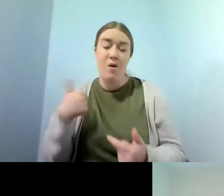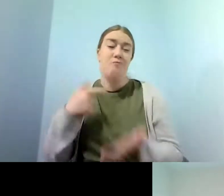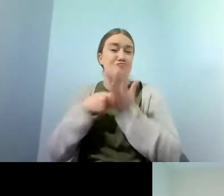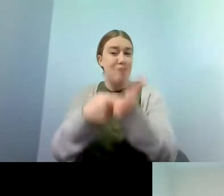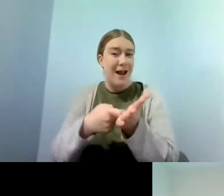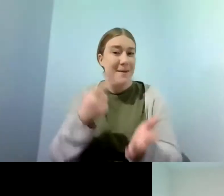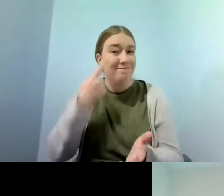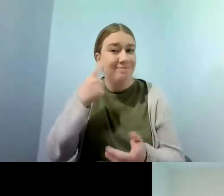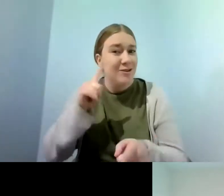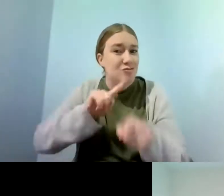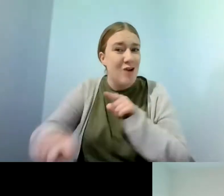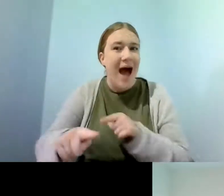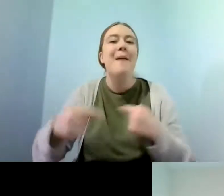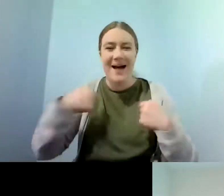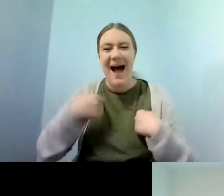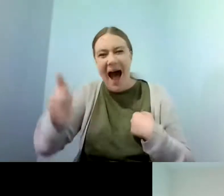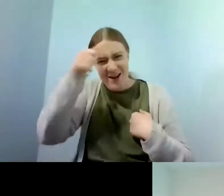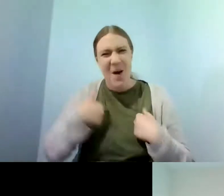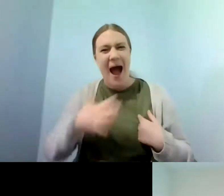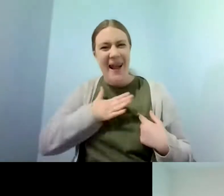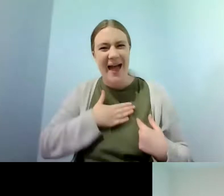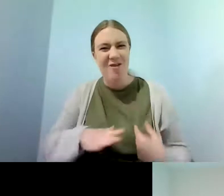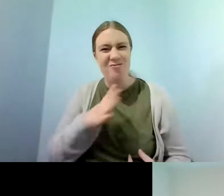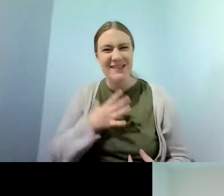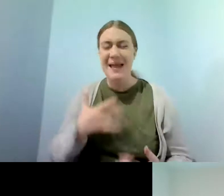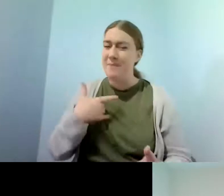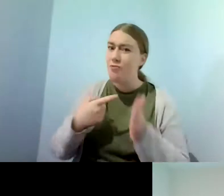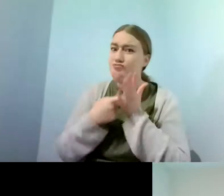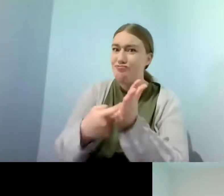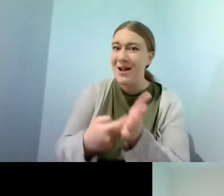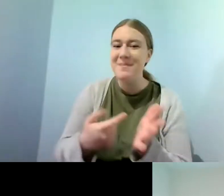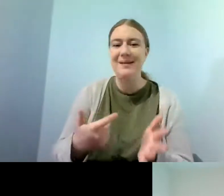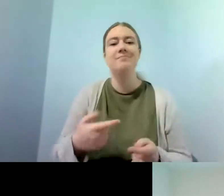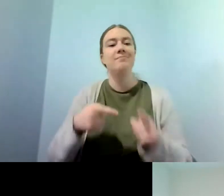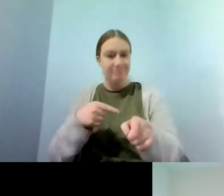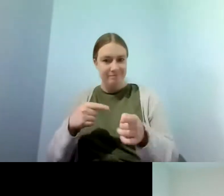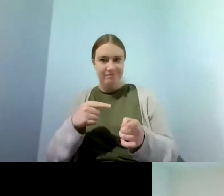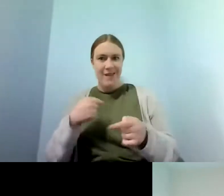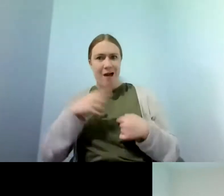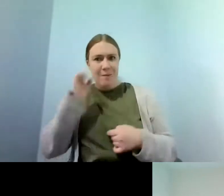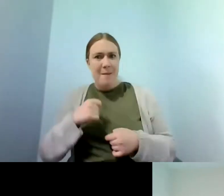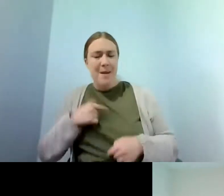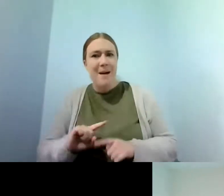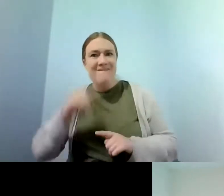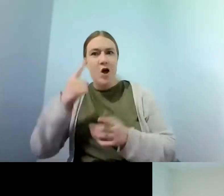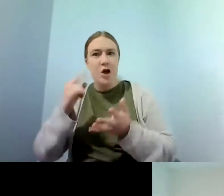but i am biased no i remember seeing my first shad going over that notch at tewkesbury weir last year